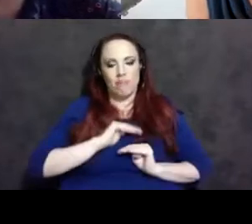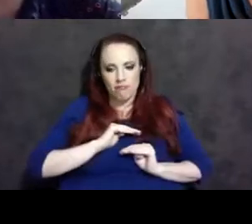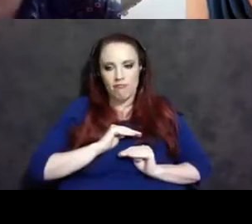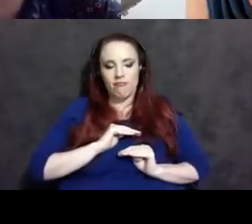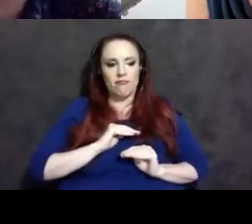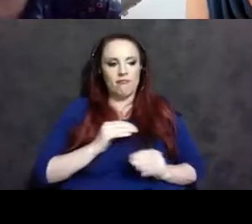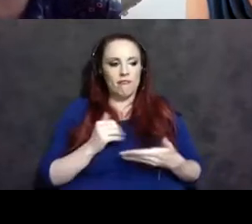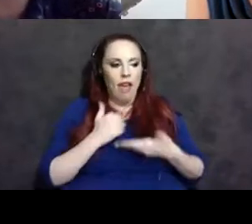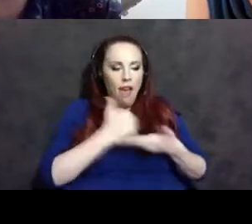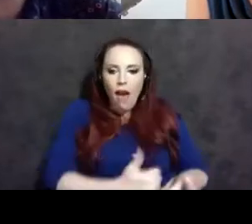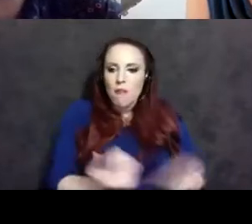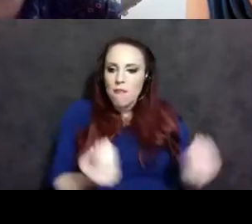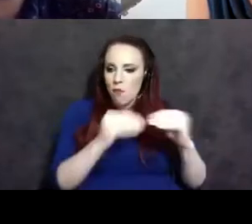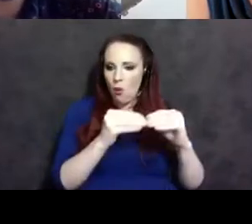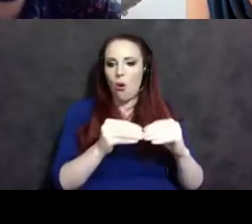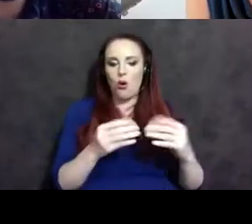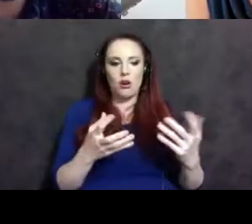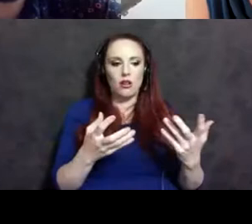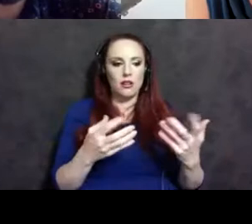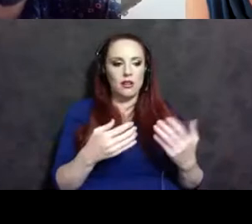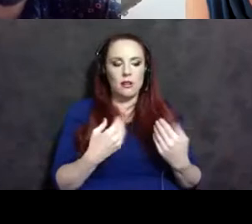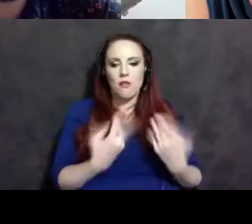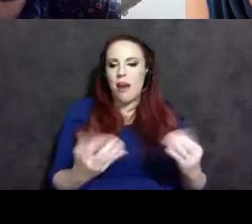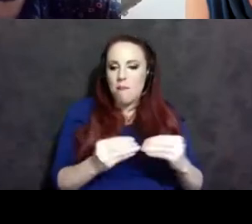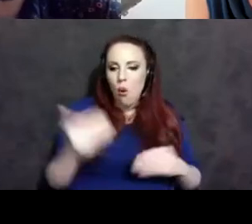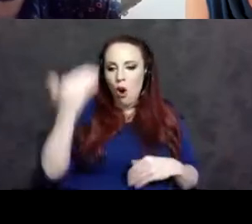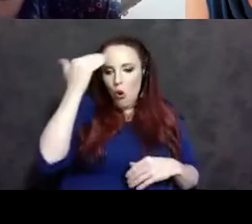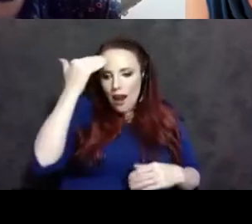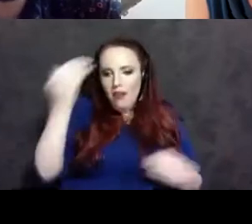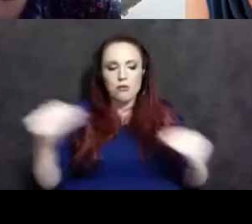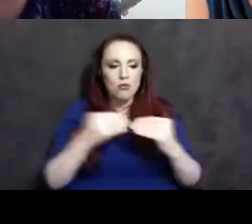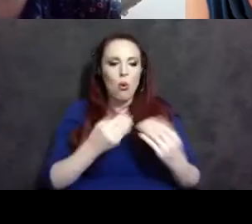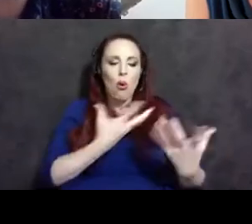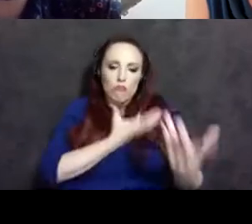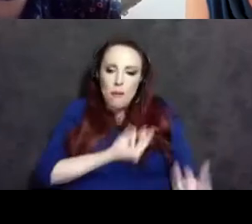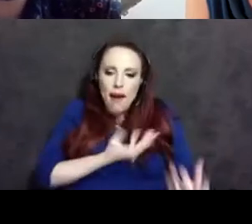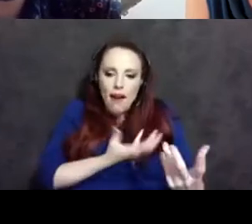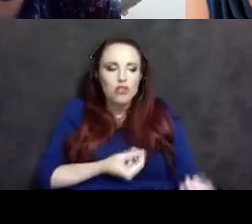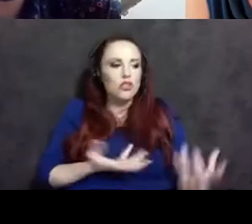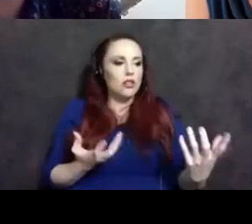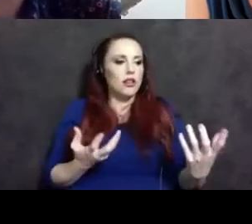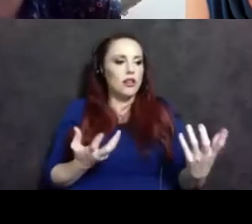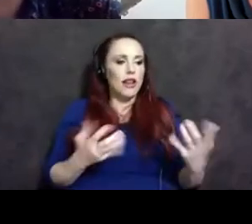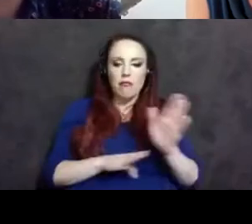get more awareness, compassion and build with the communities.